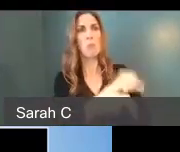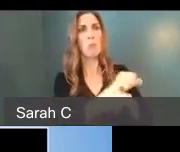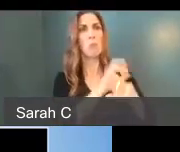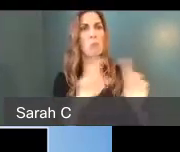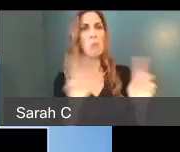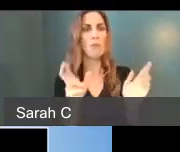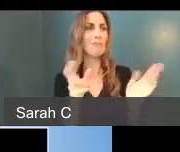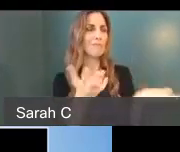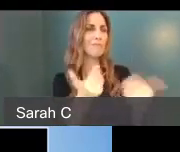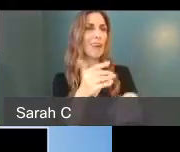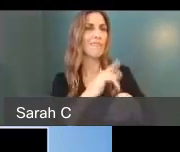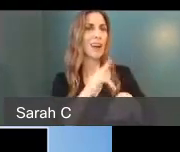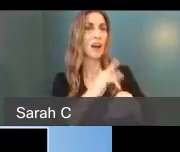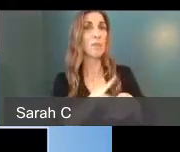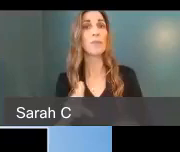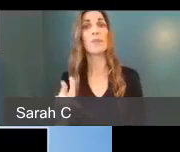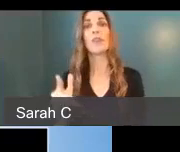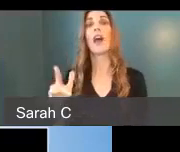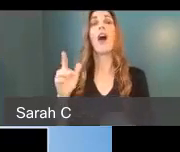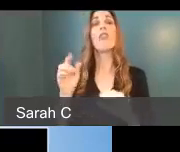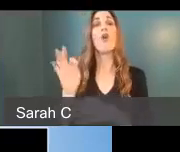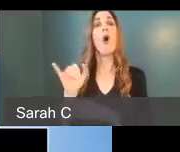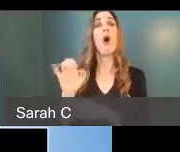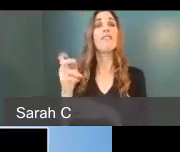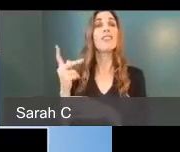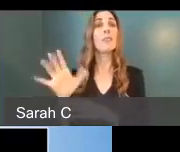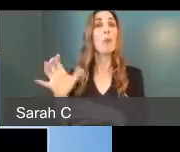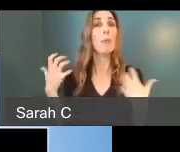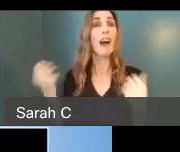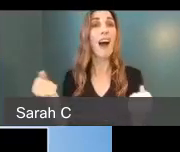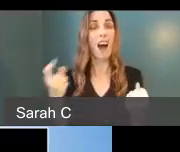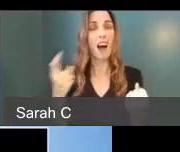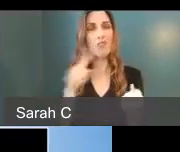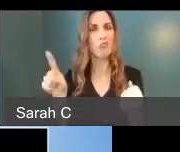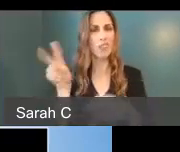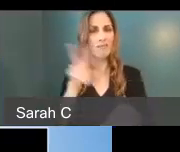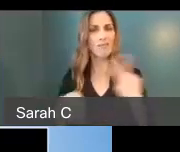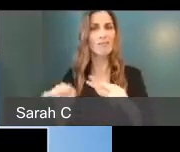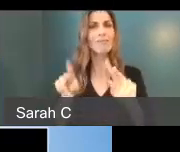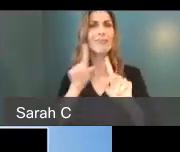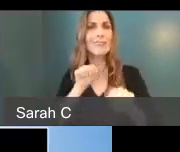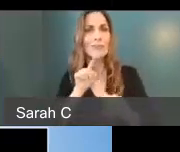responses to all pre-screening surveys and will send a registration link to people that qualify.